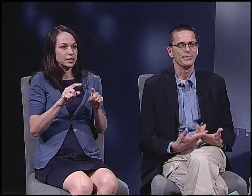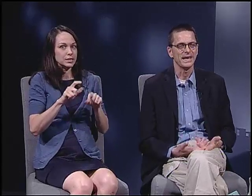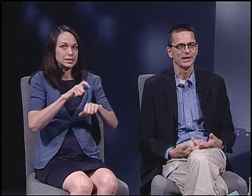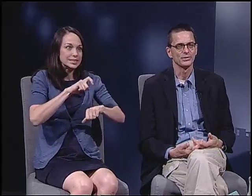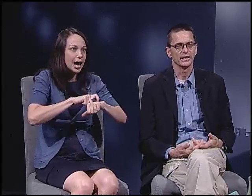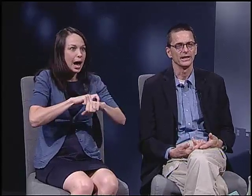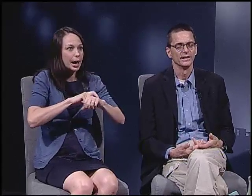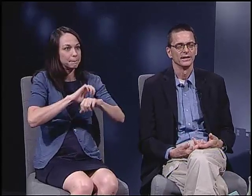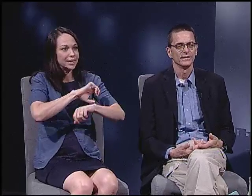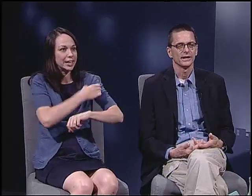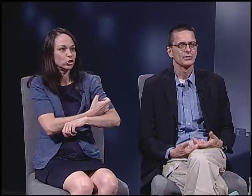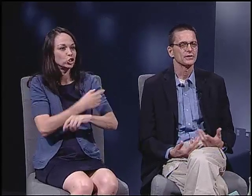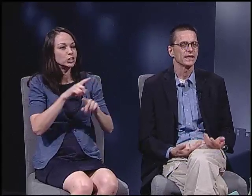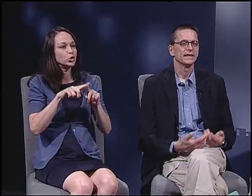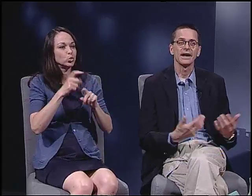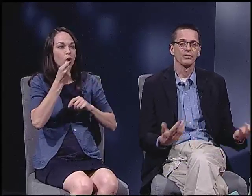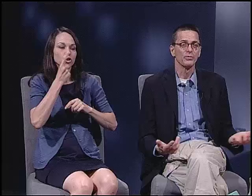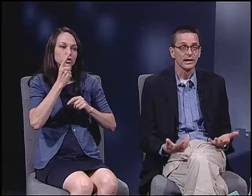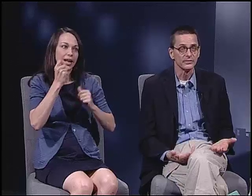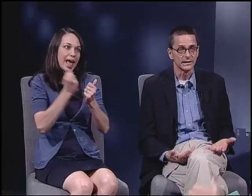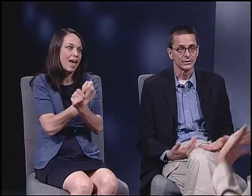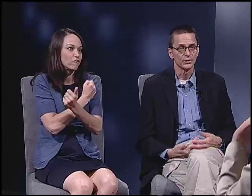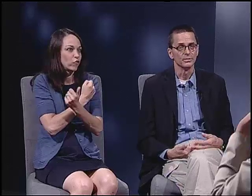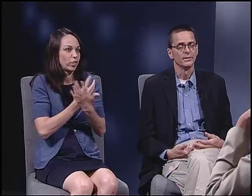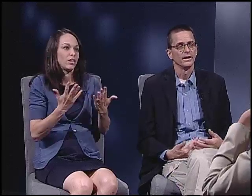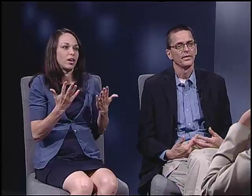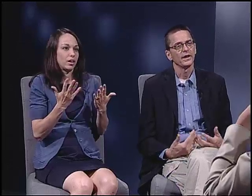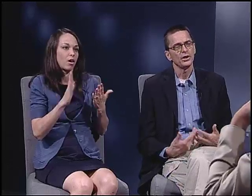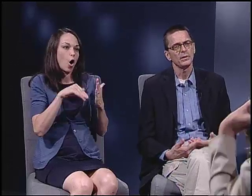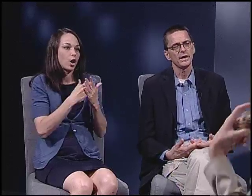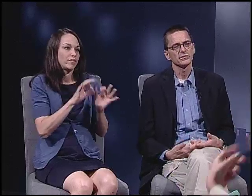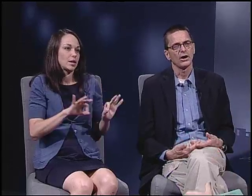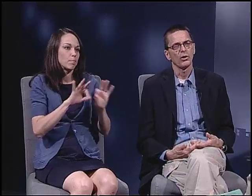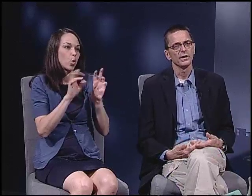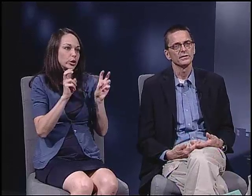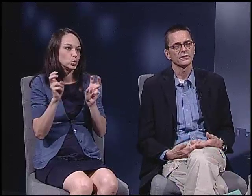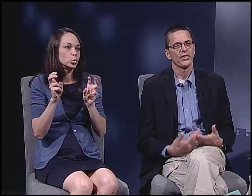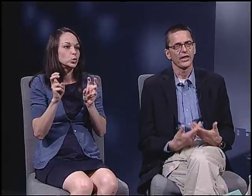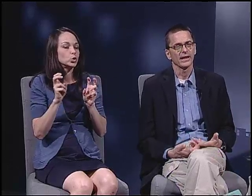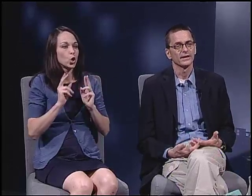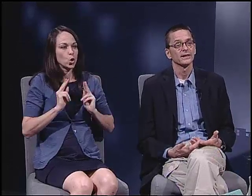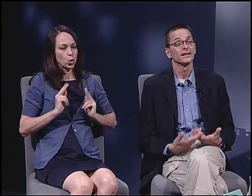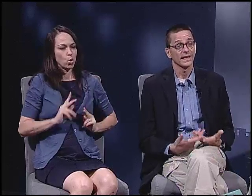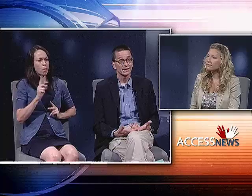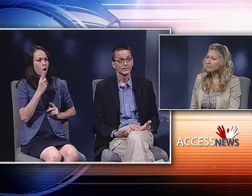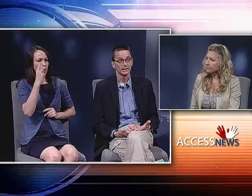the energy to understand every relevant issue that human beings always think collectively.